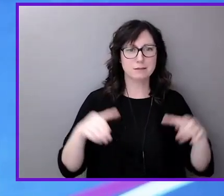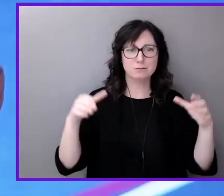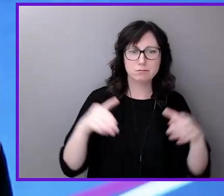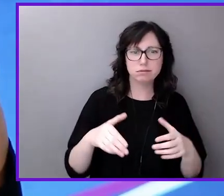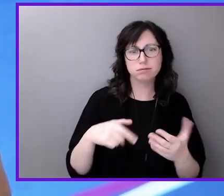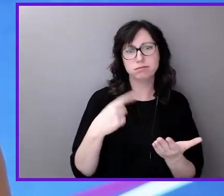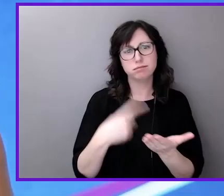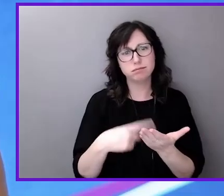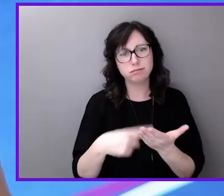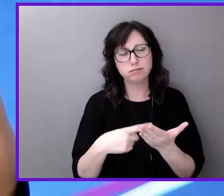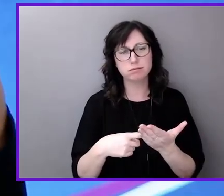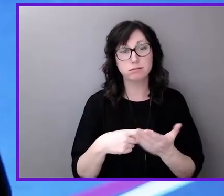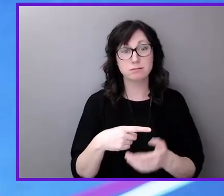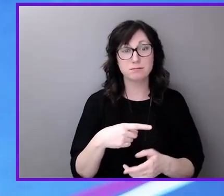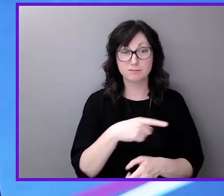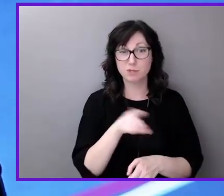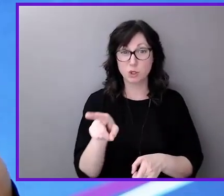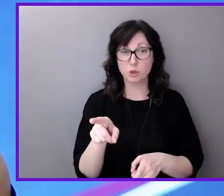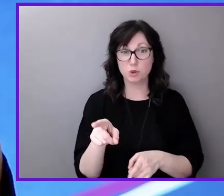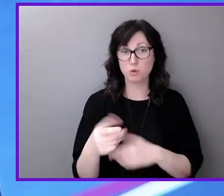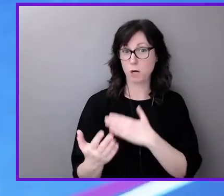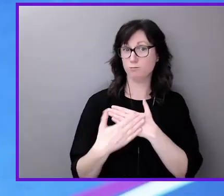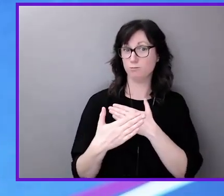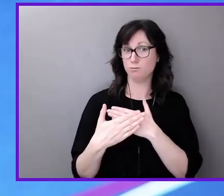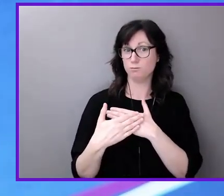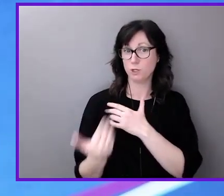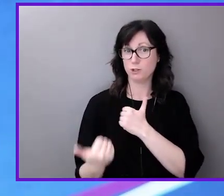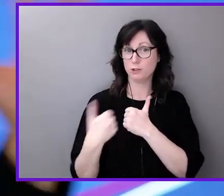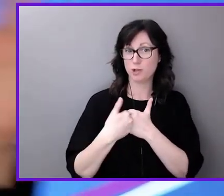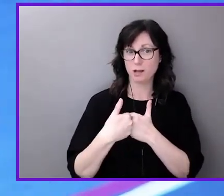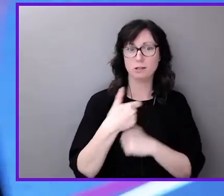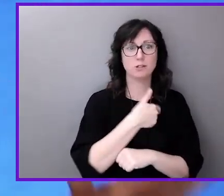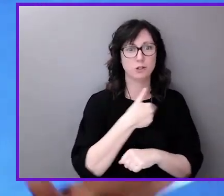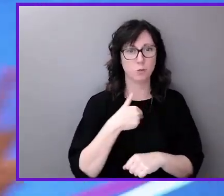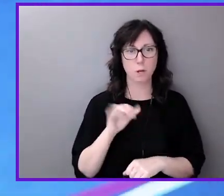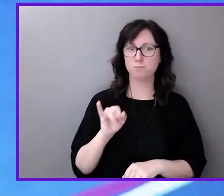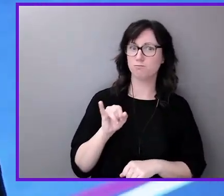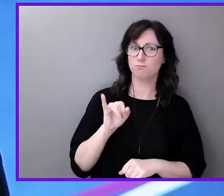that you’re driving us and we’re hopeful in this continued engagement. So, thank you.